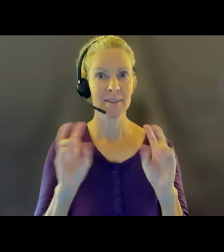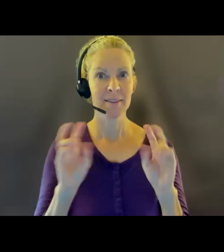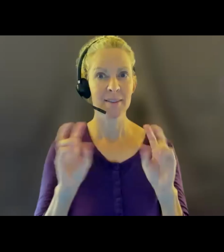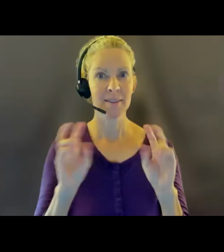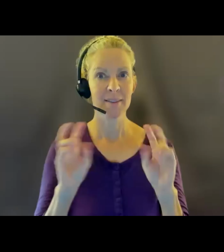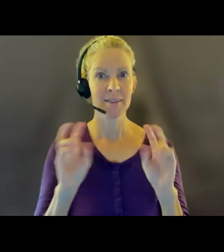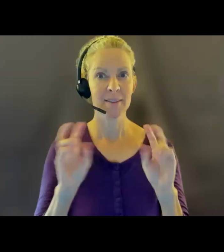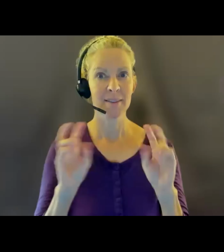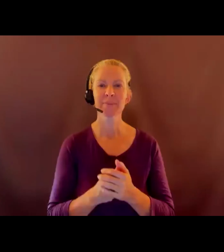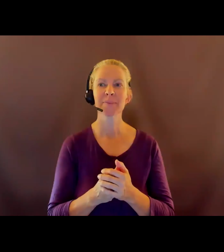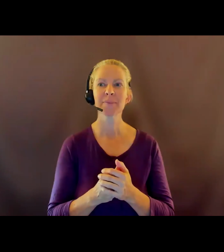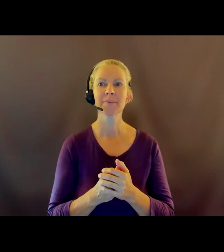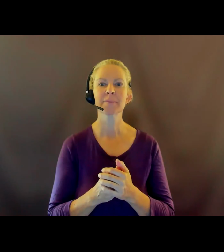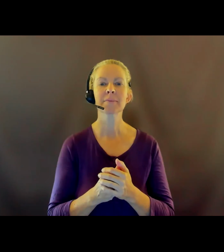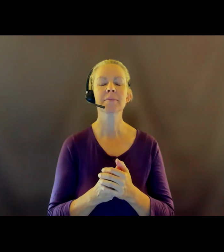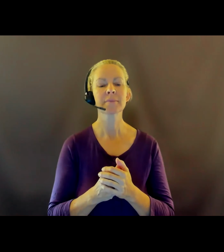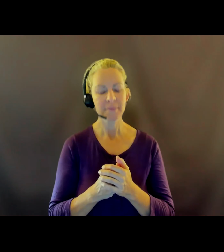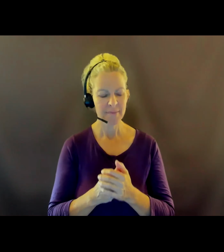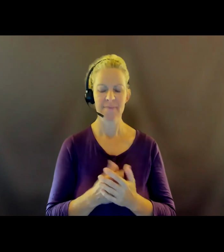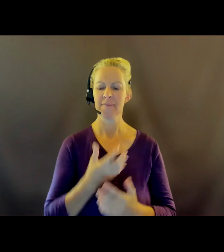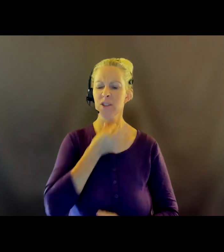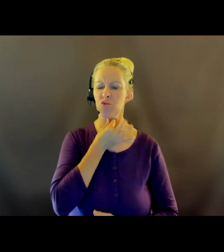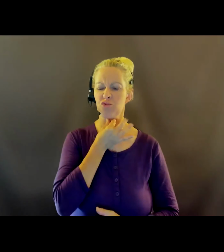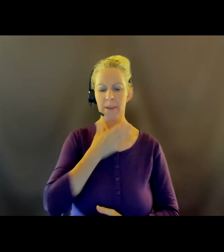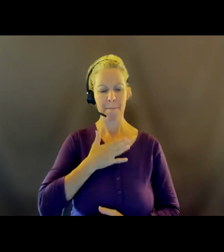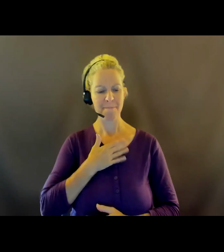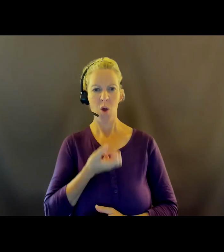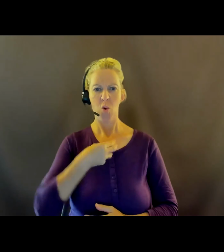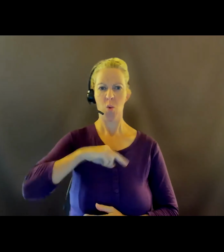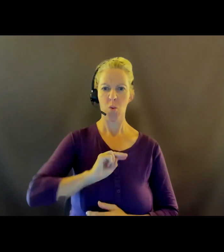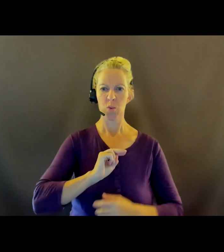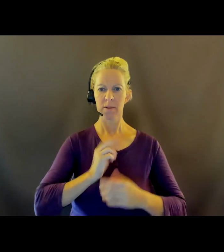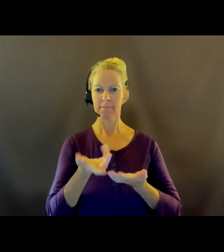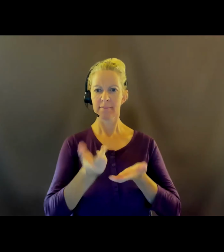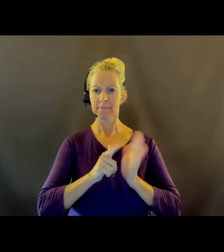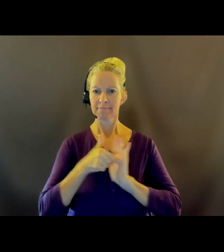inclusive am I when I'm presenting?